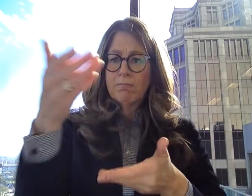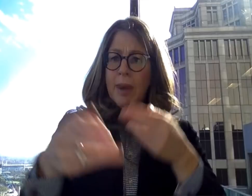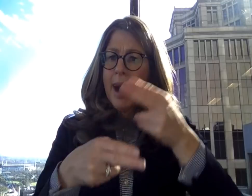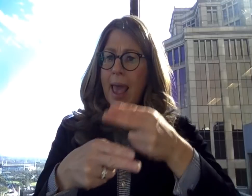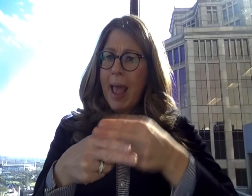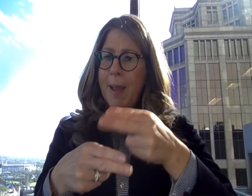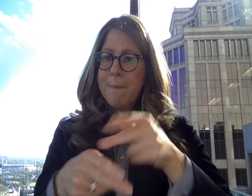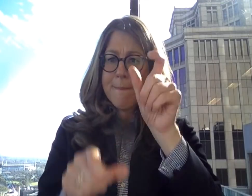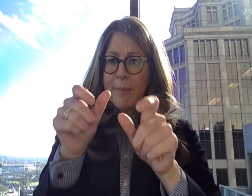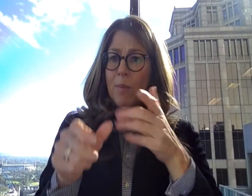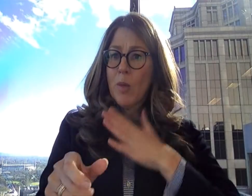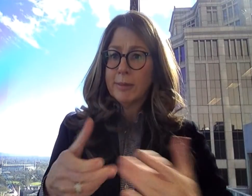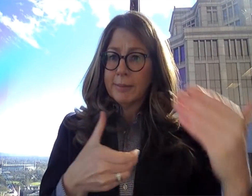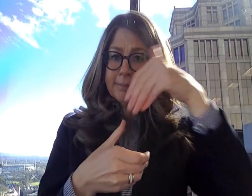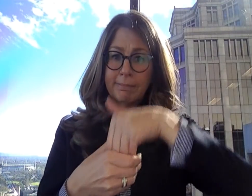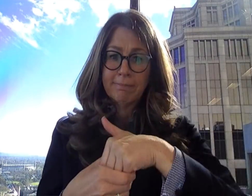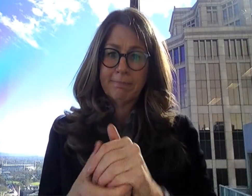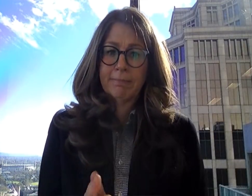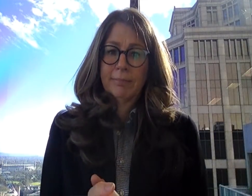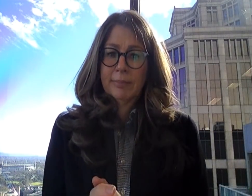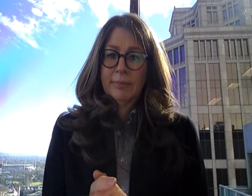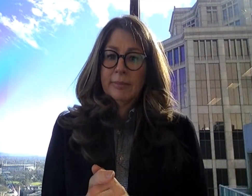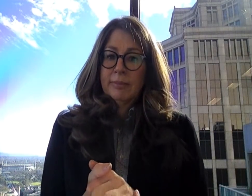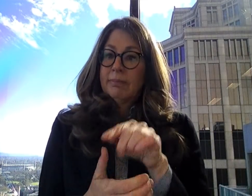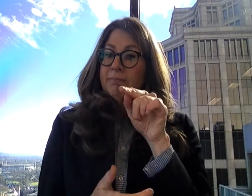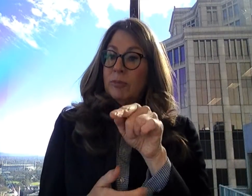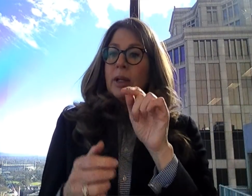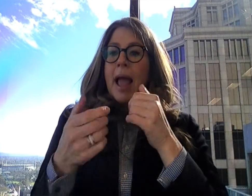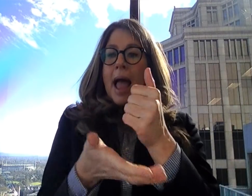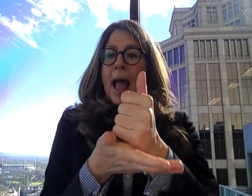to work on the Commission and for volunteers